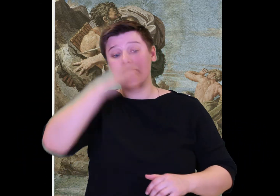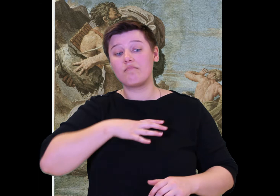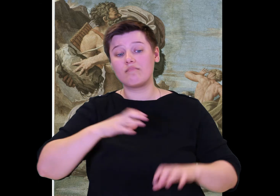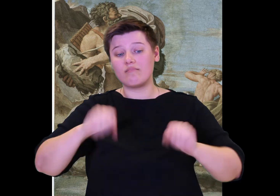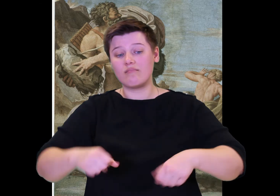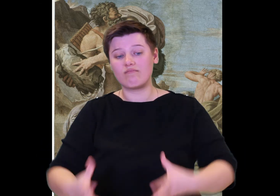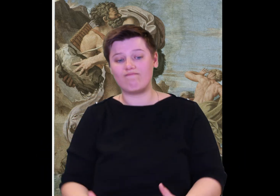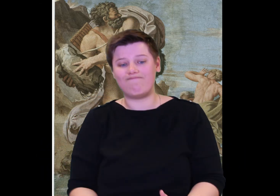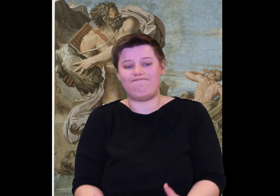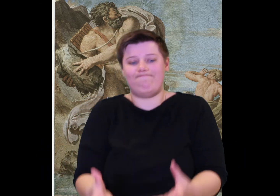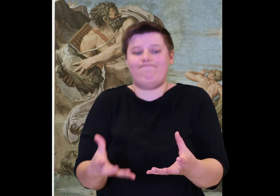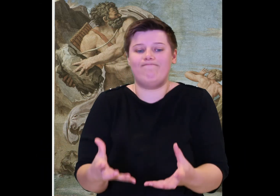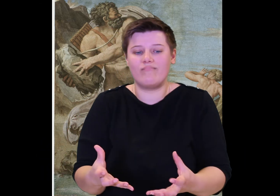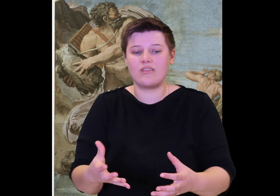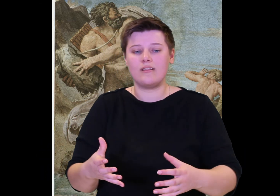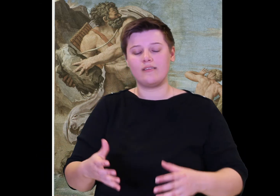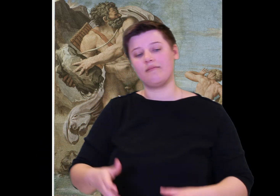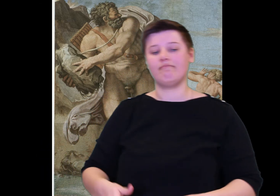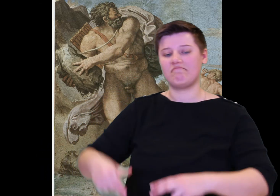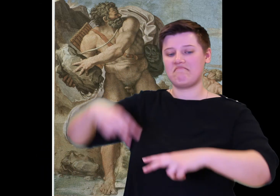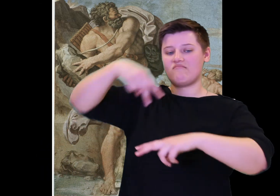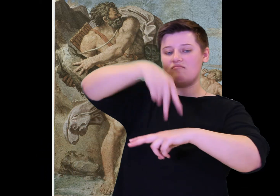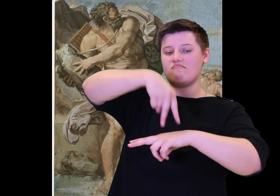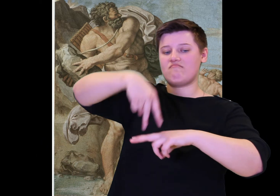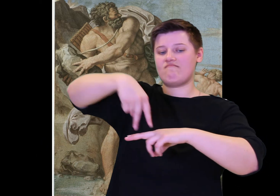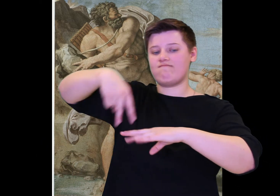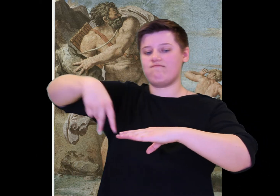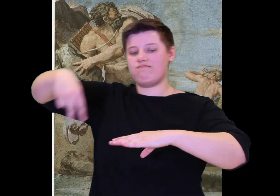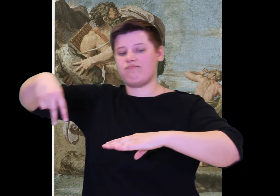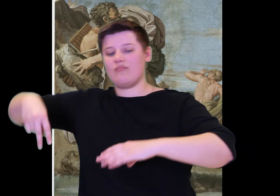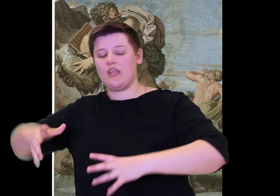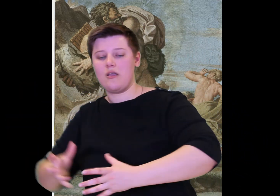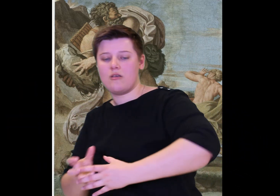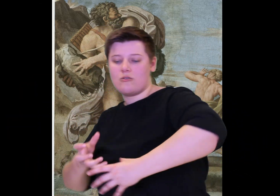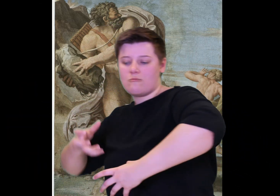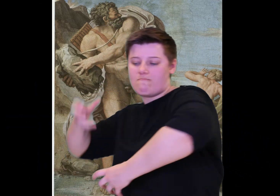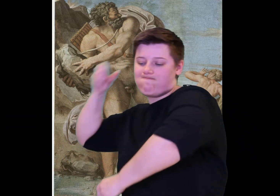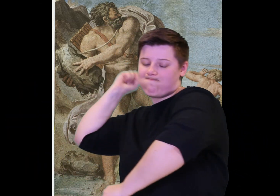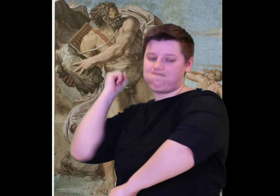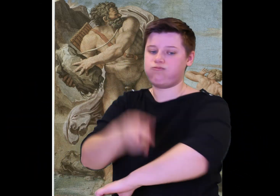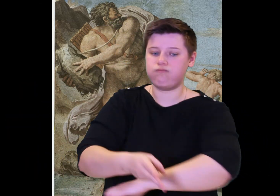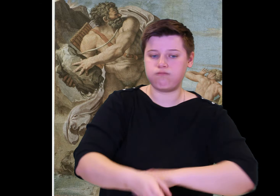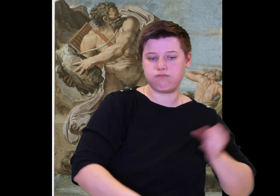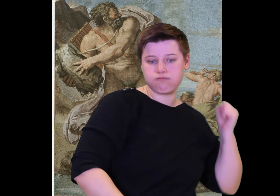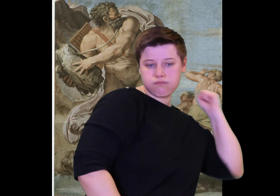to the ship. The king's shout boomed through the town.